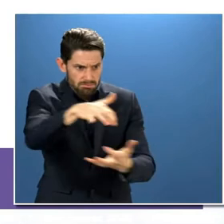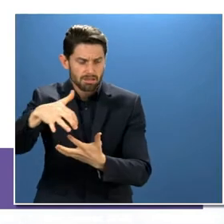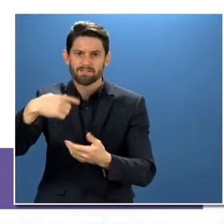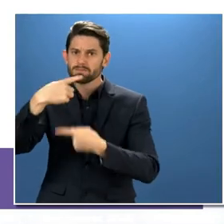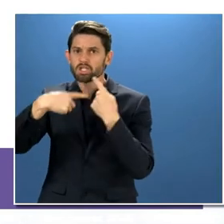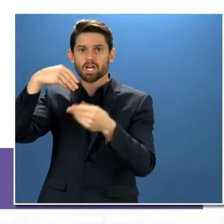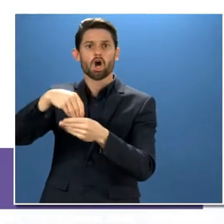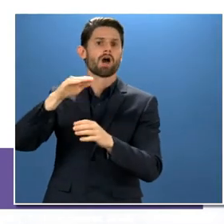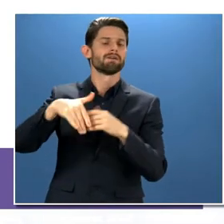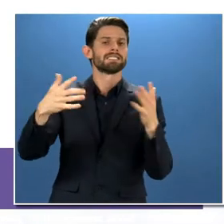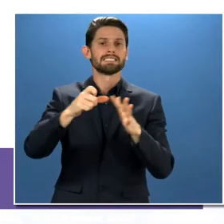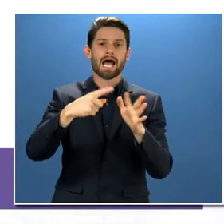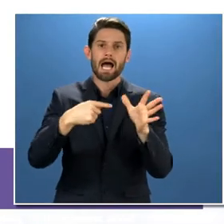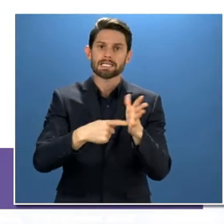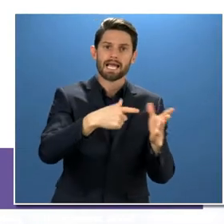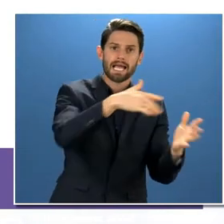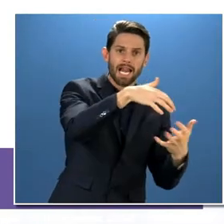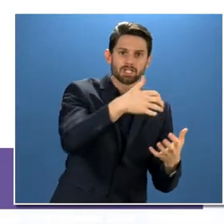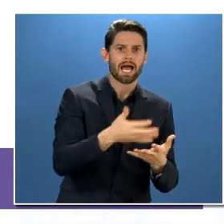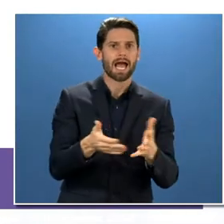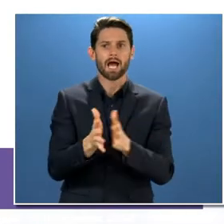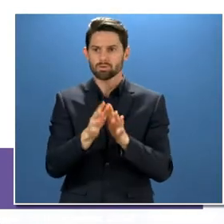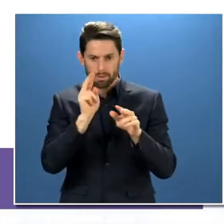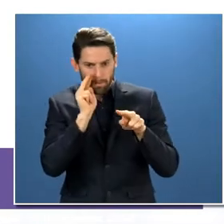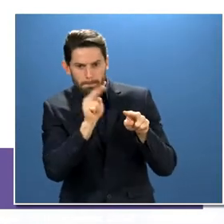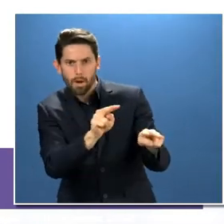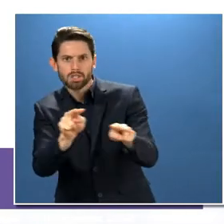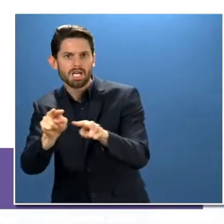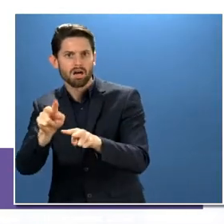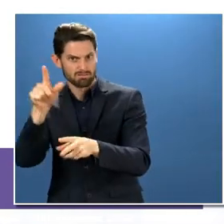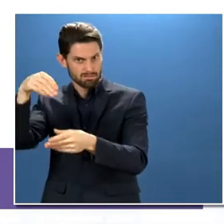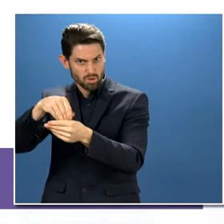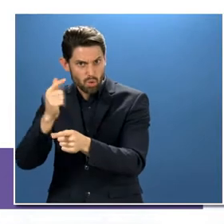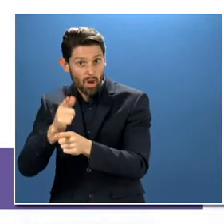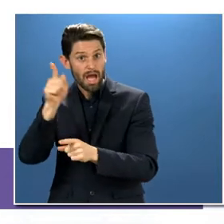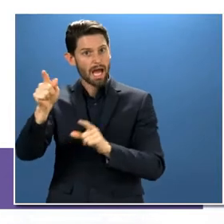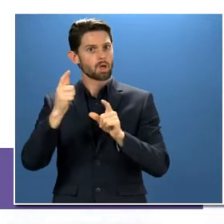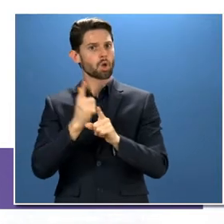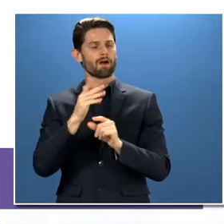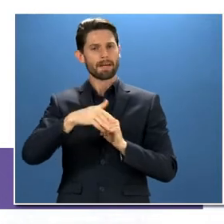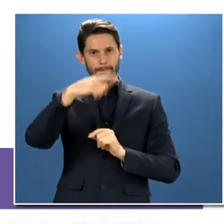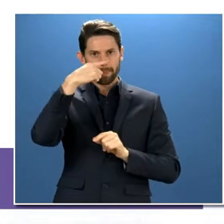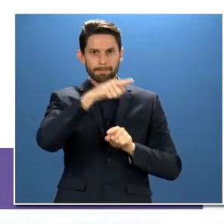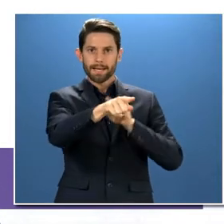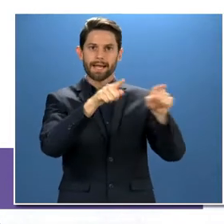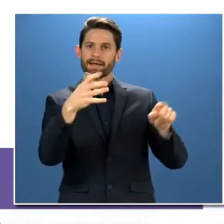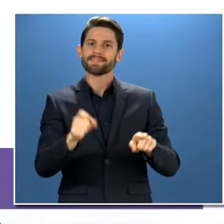role of monitoring, it understands importantly the issues of intersectionality, and considering issues such as gender